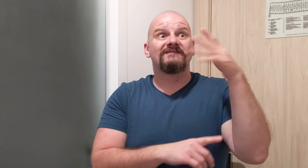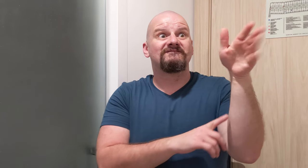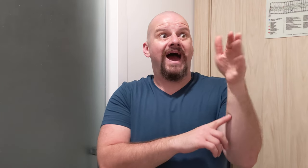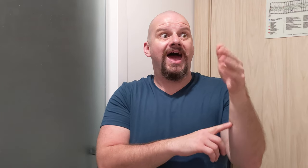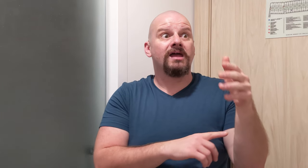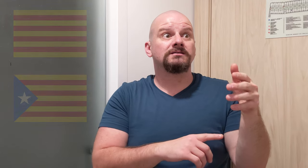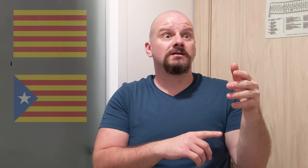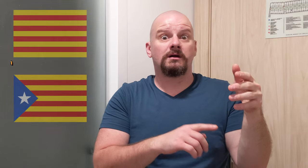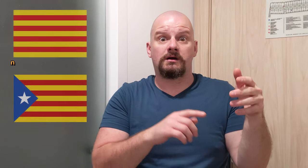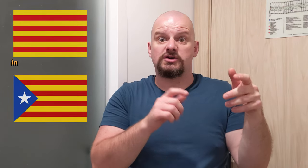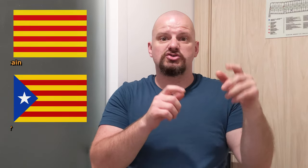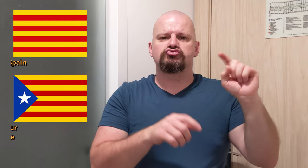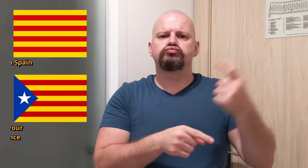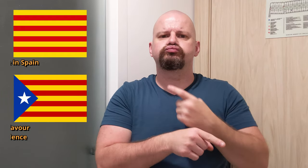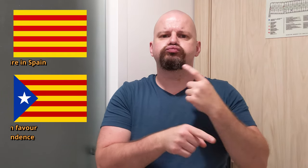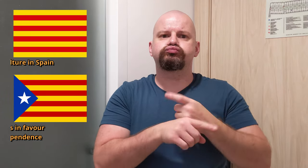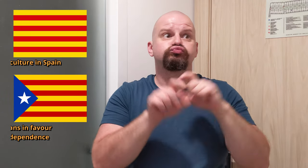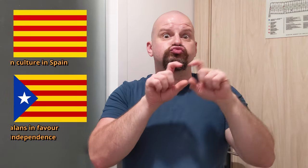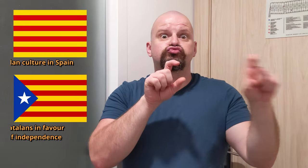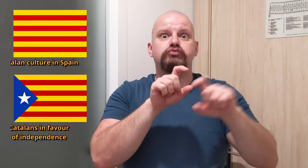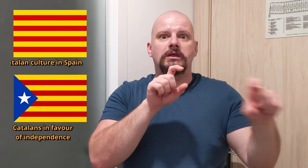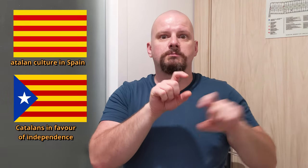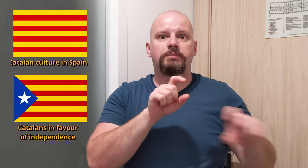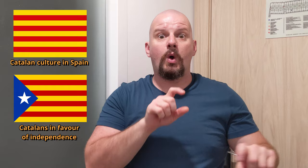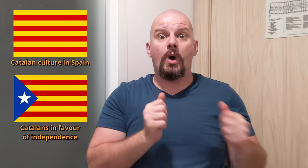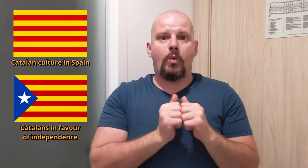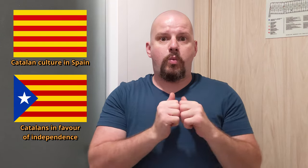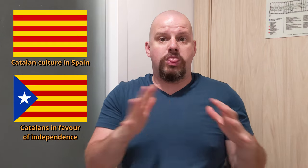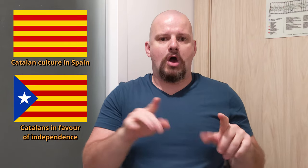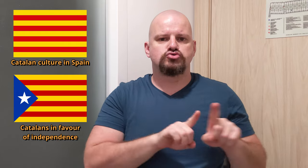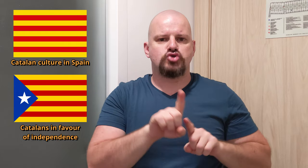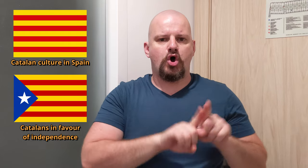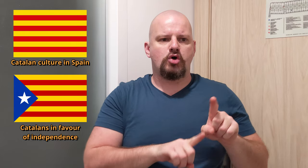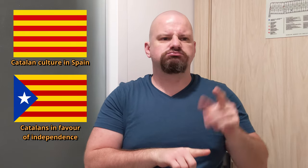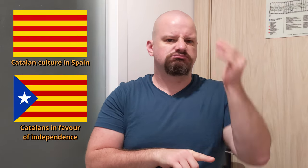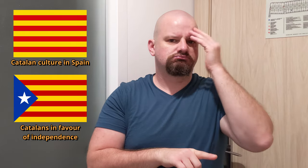When you see a flag just with the stripes and no star,